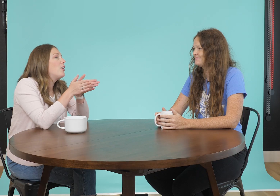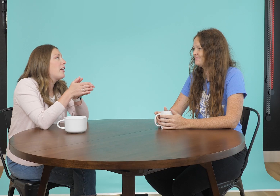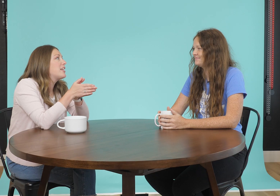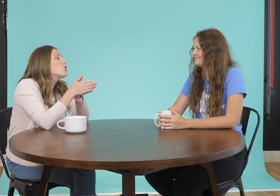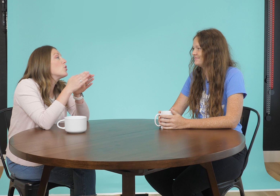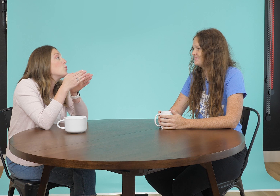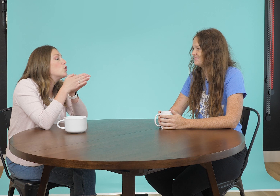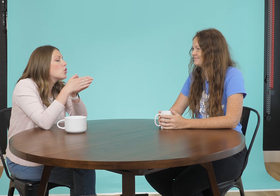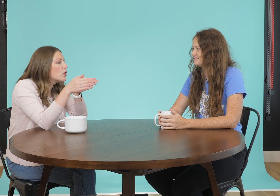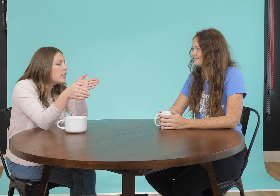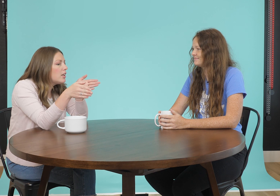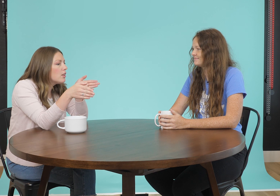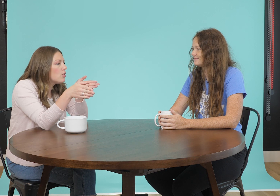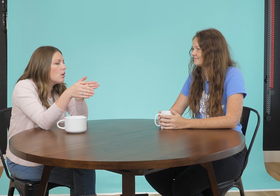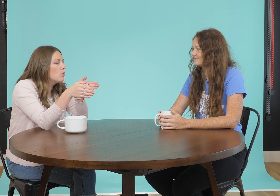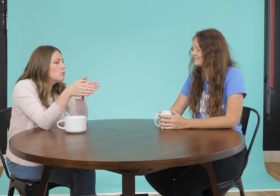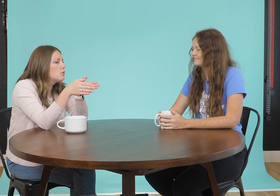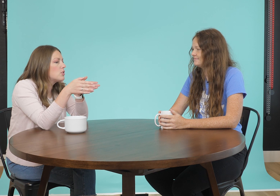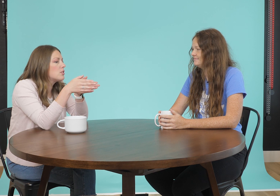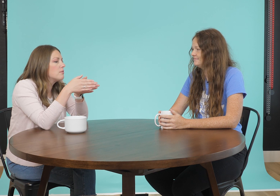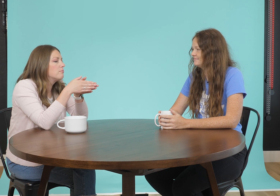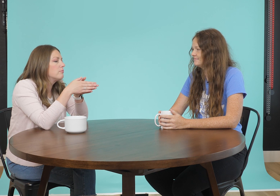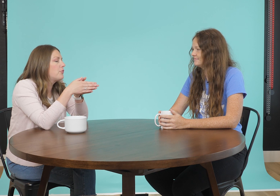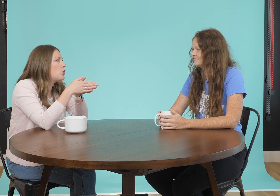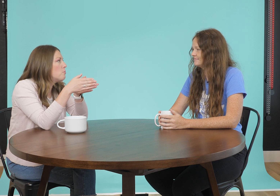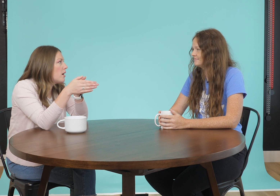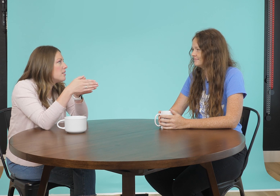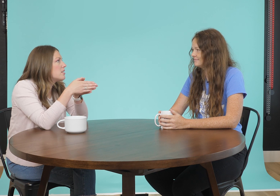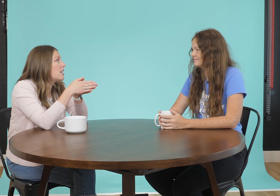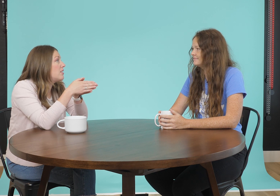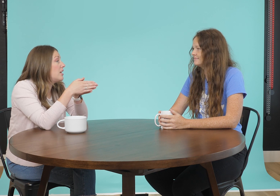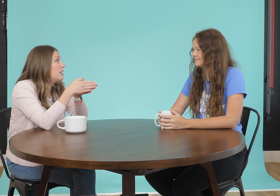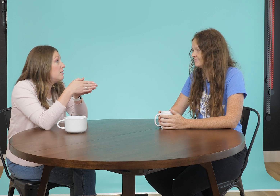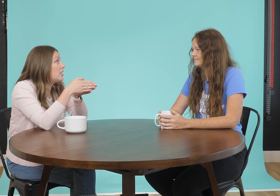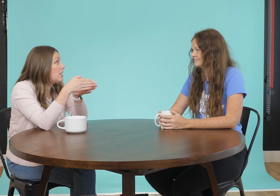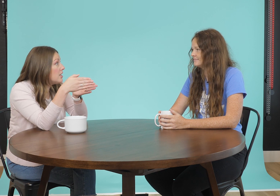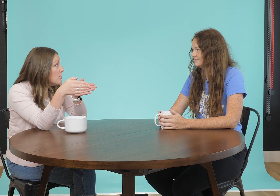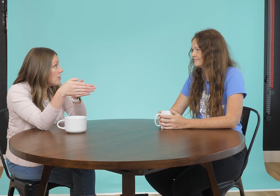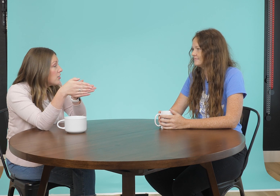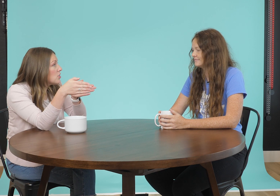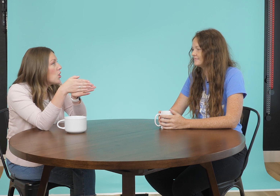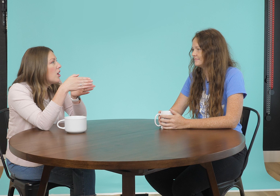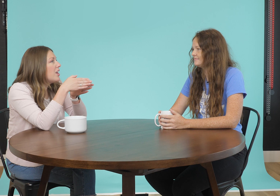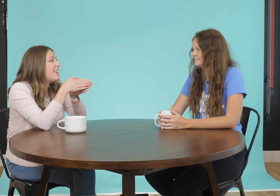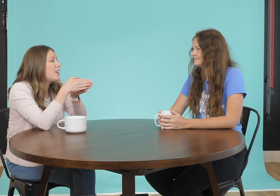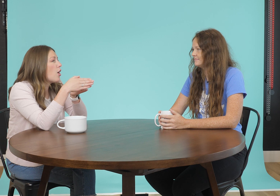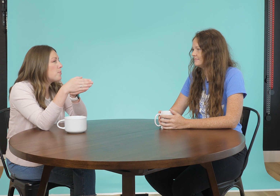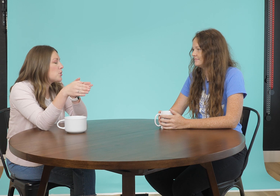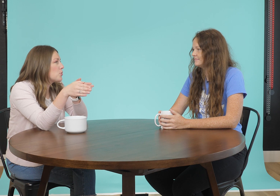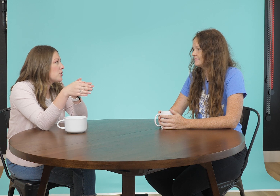All right, so during those few months and then years, any obstacles